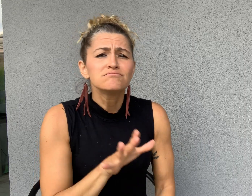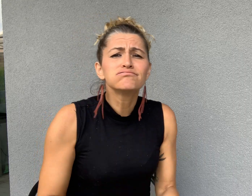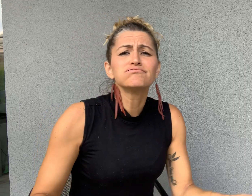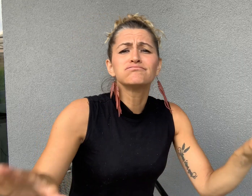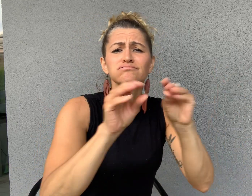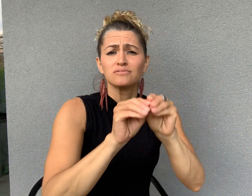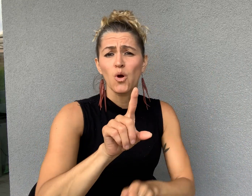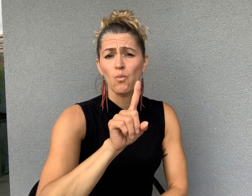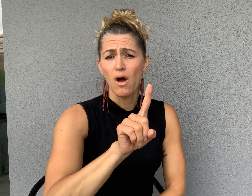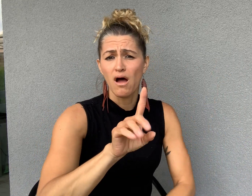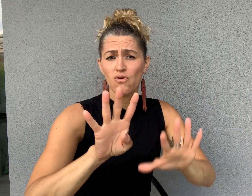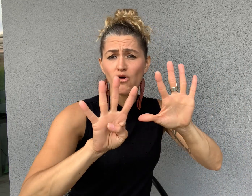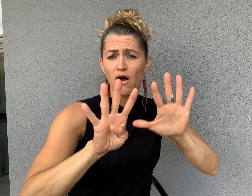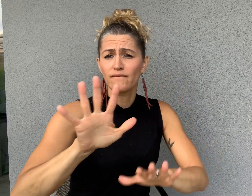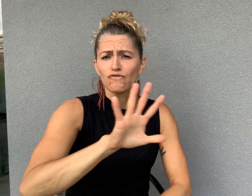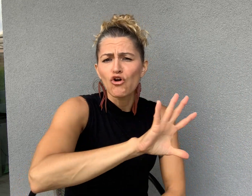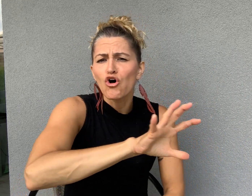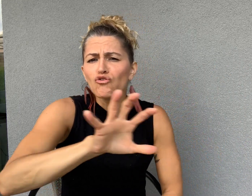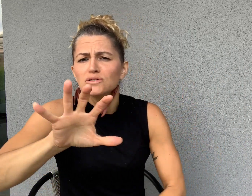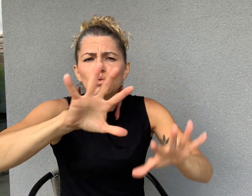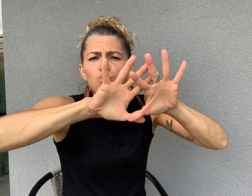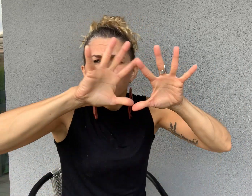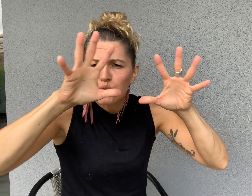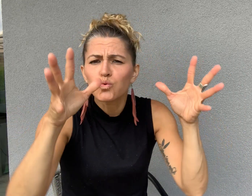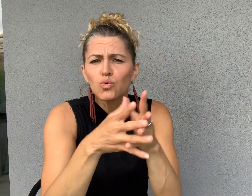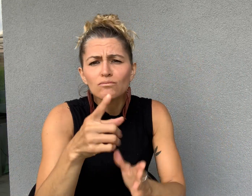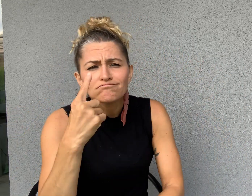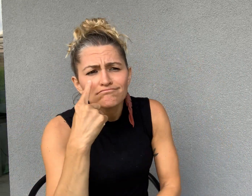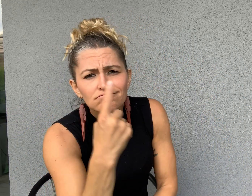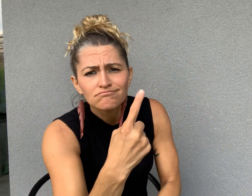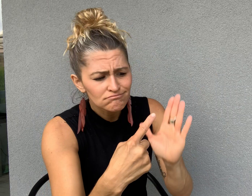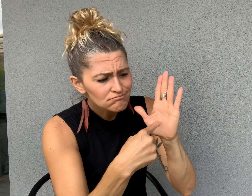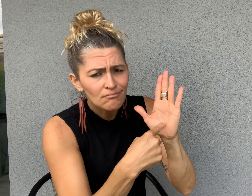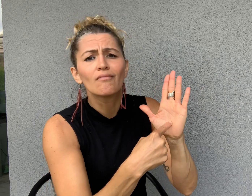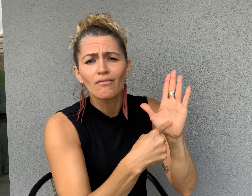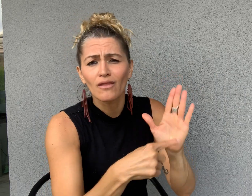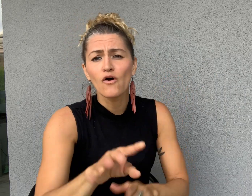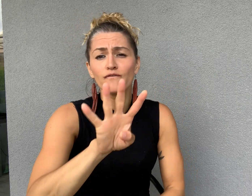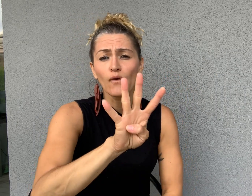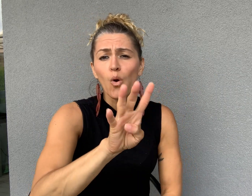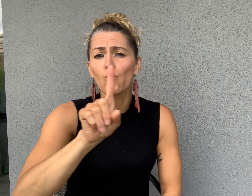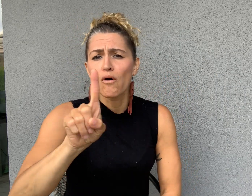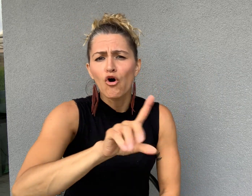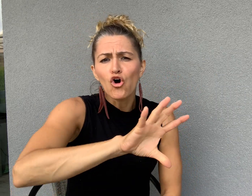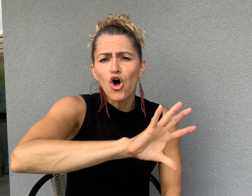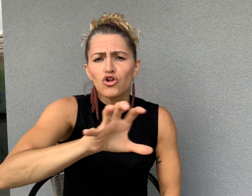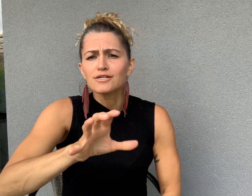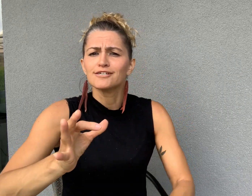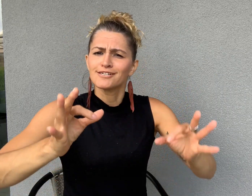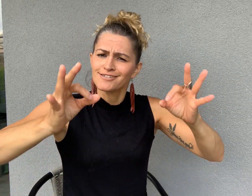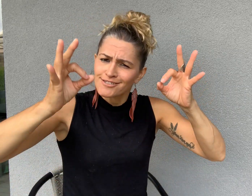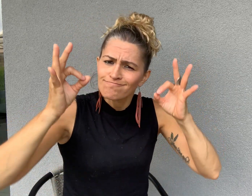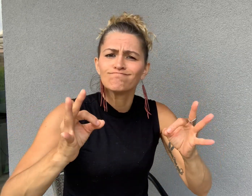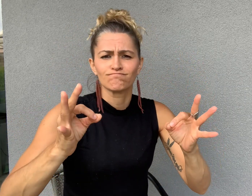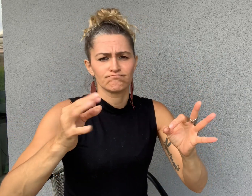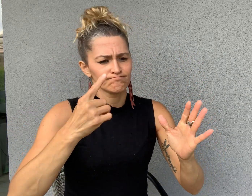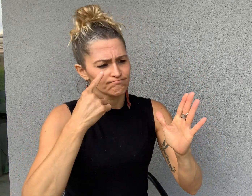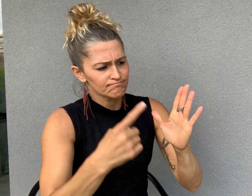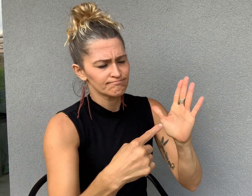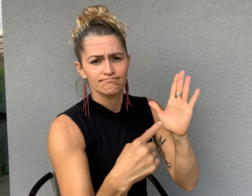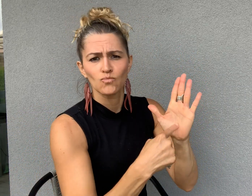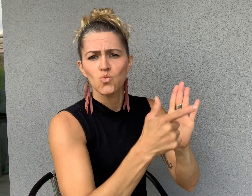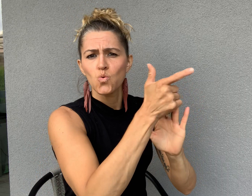Out of 195 countries in the world, 41 countries have